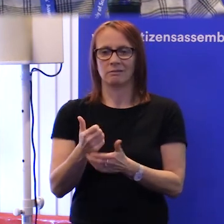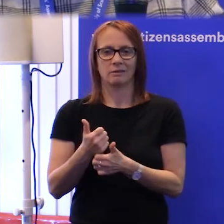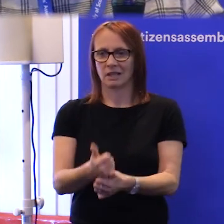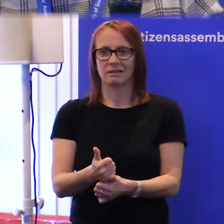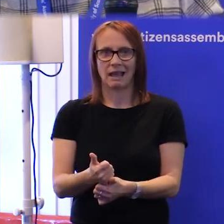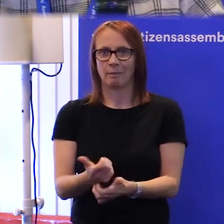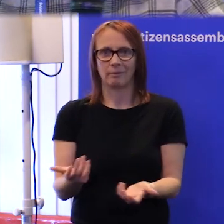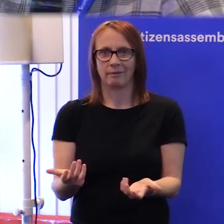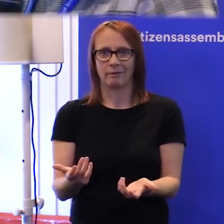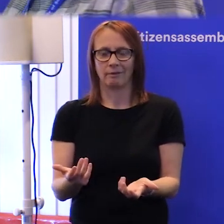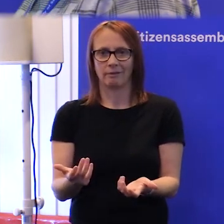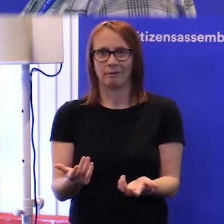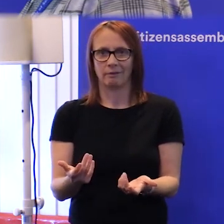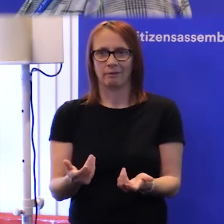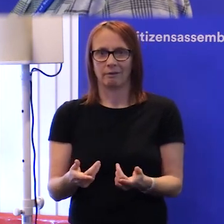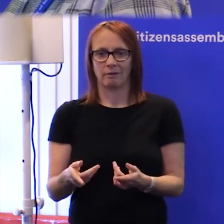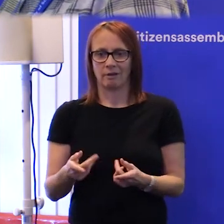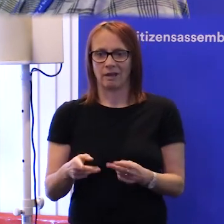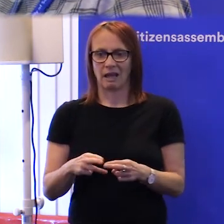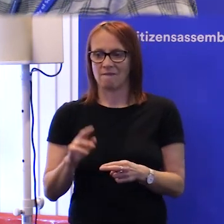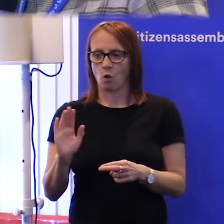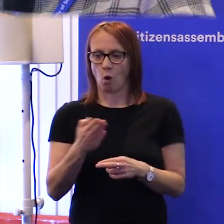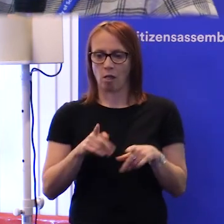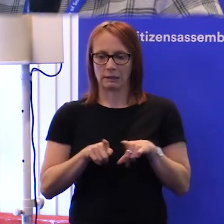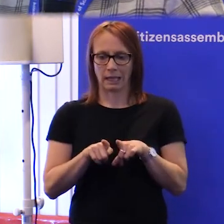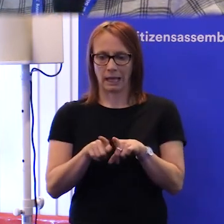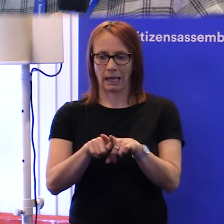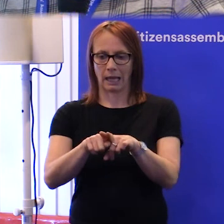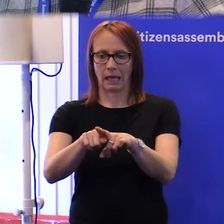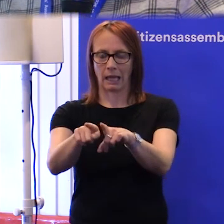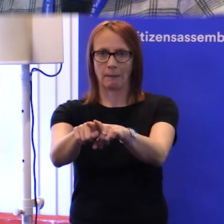reach consensus it actually just stops that critical evaluation of different